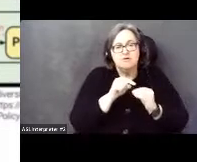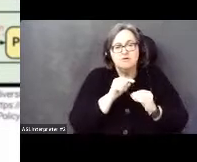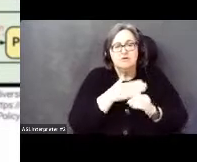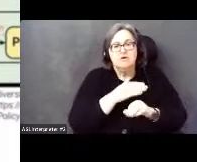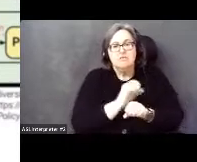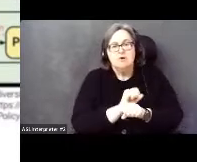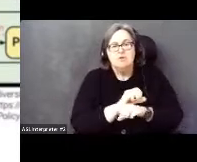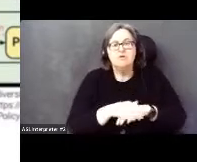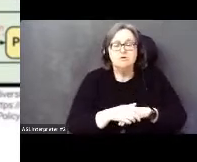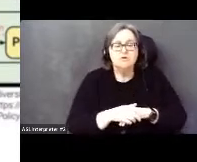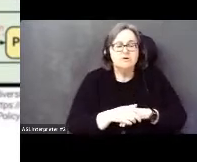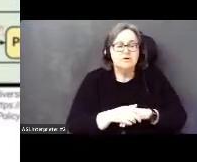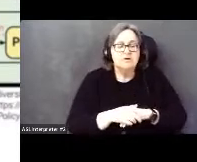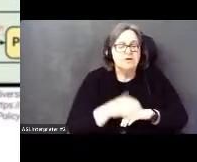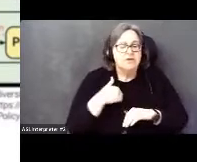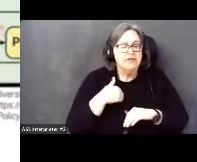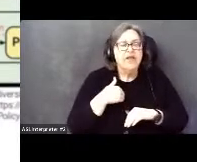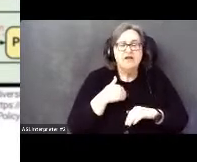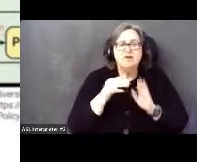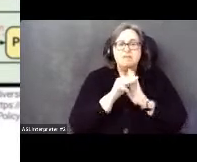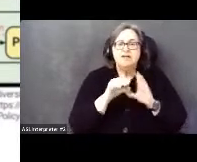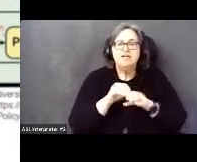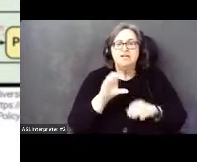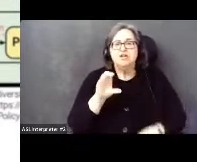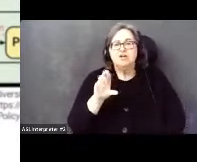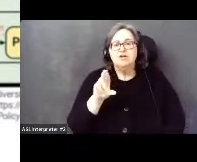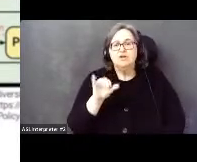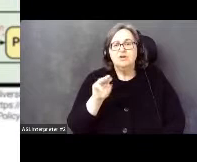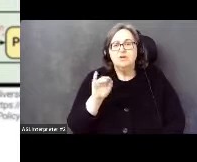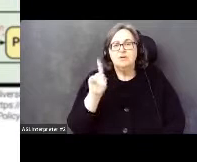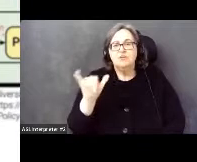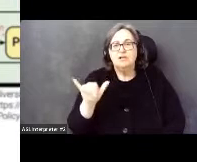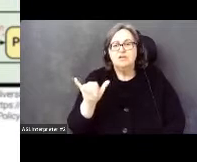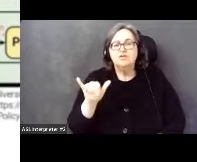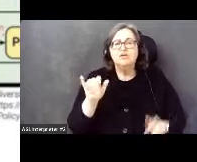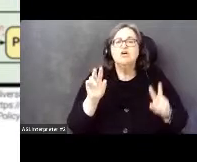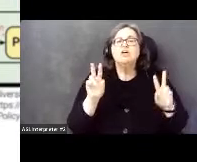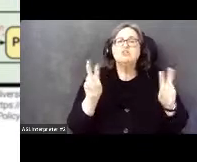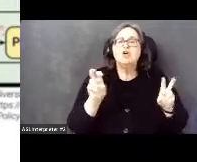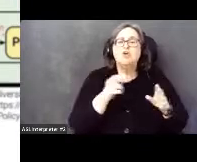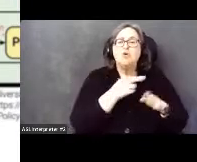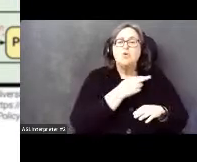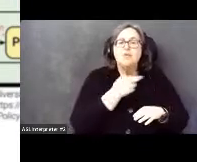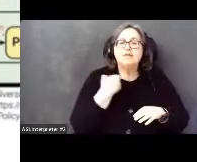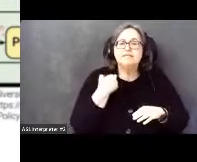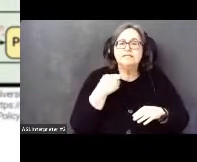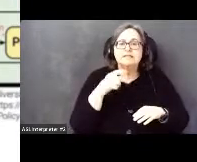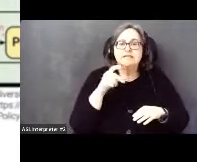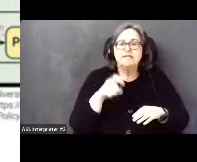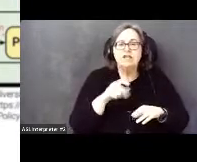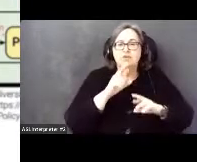instance, they have a model in criminology called